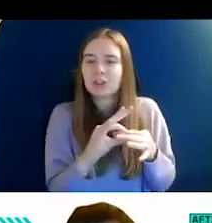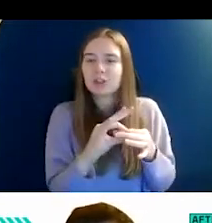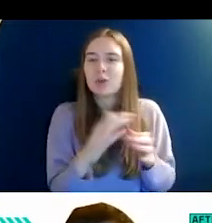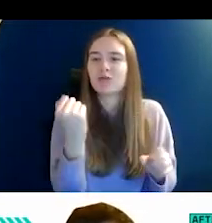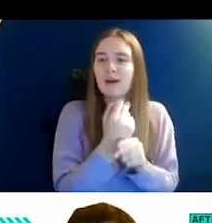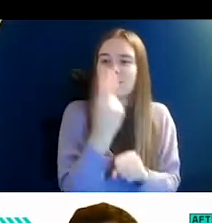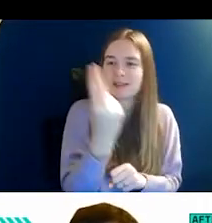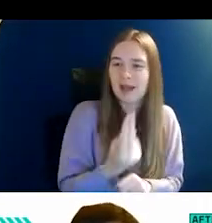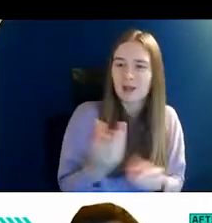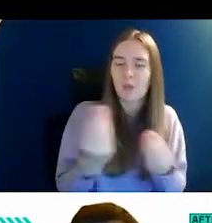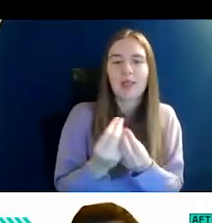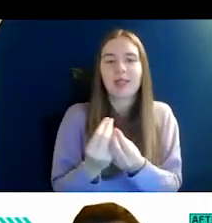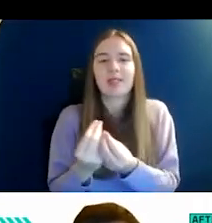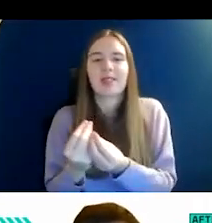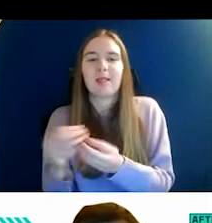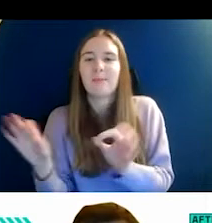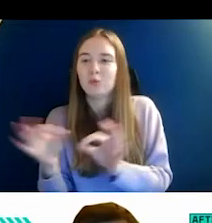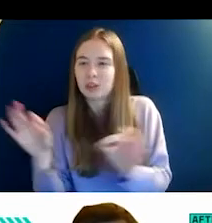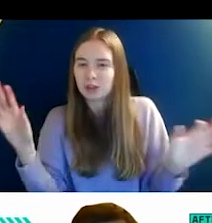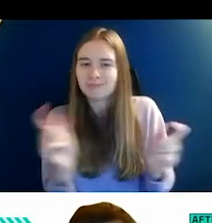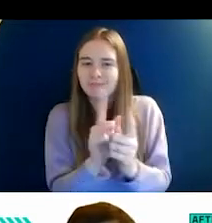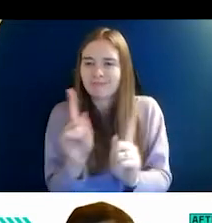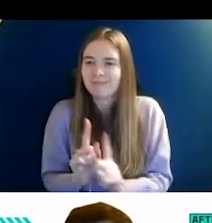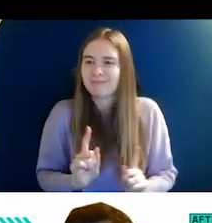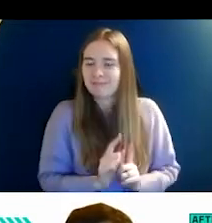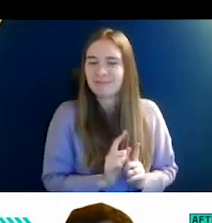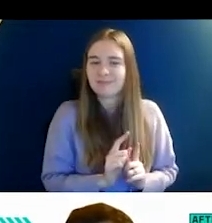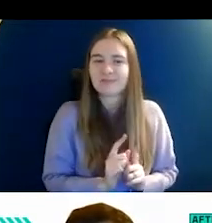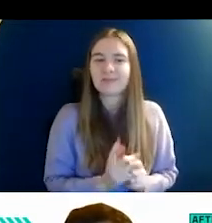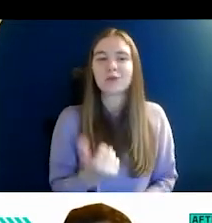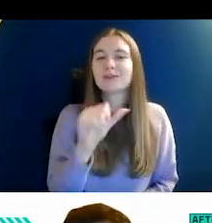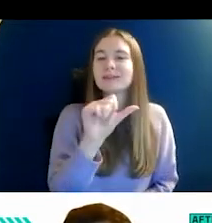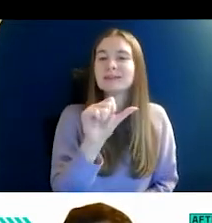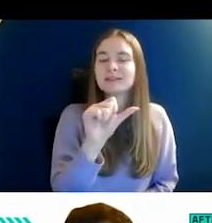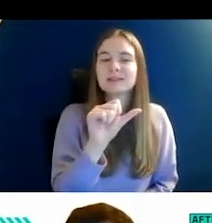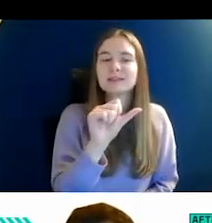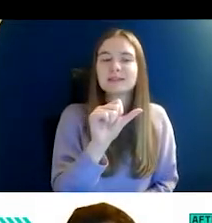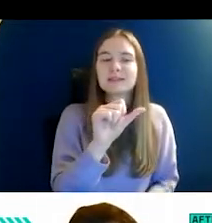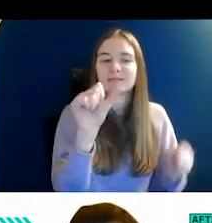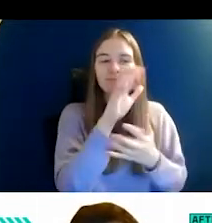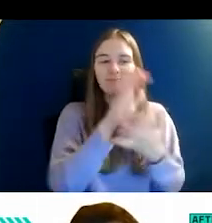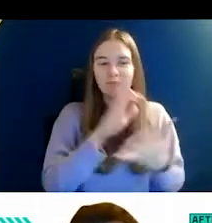alongside musicians and a whole host of other people. And so the six briefs are on screen at the moment,